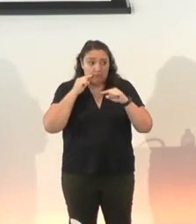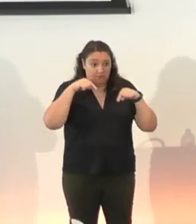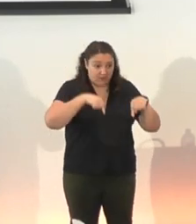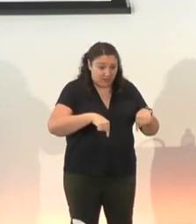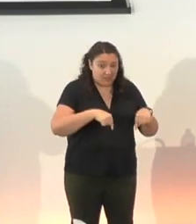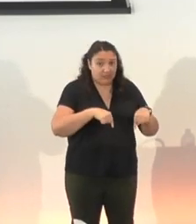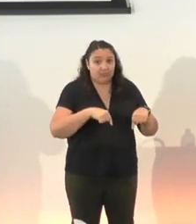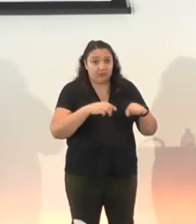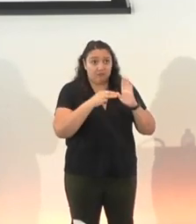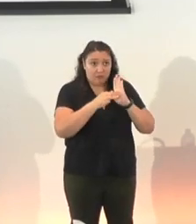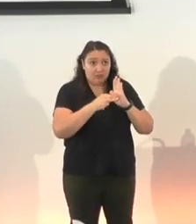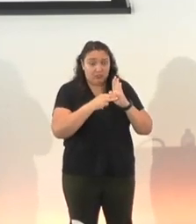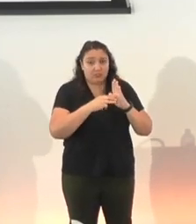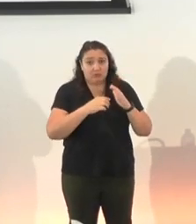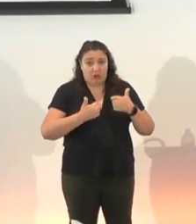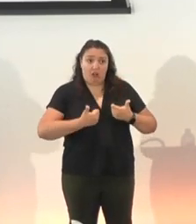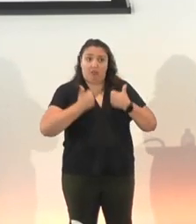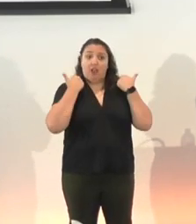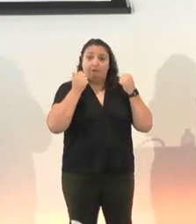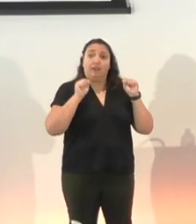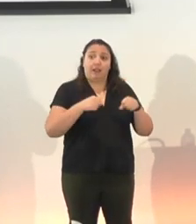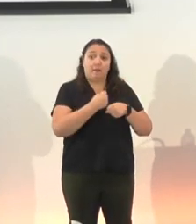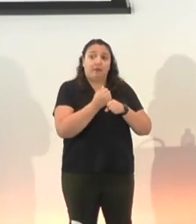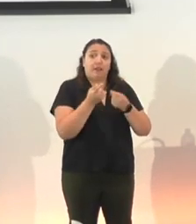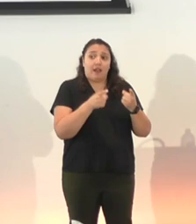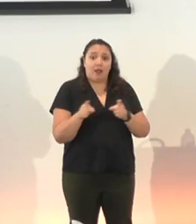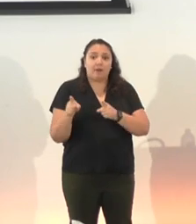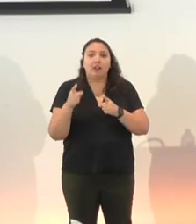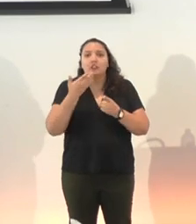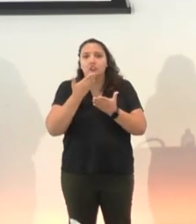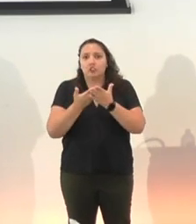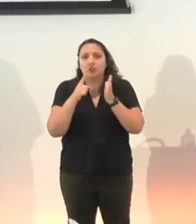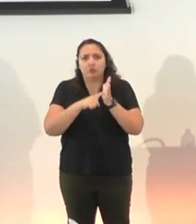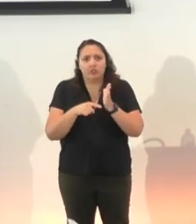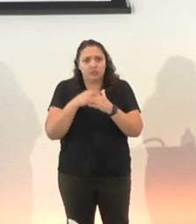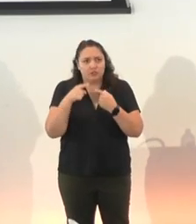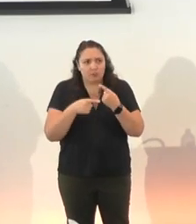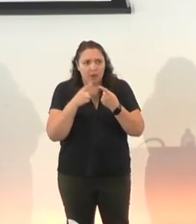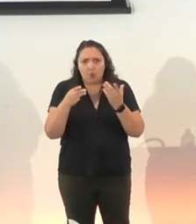live. We could make that happen. There's lots of good research between what the models might look